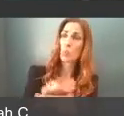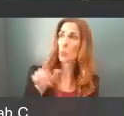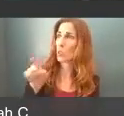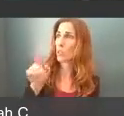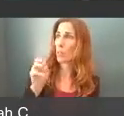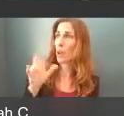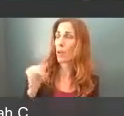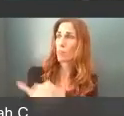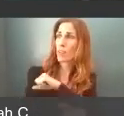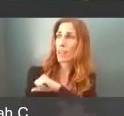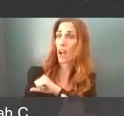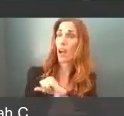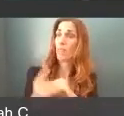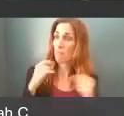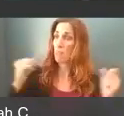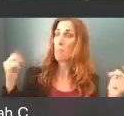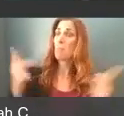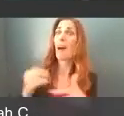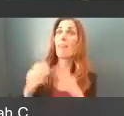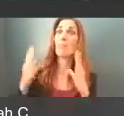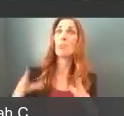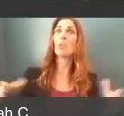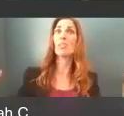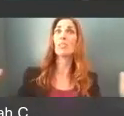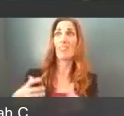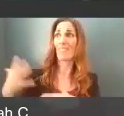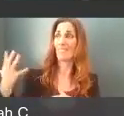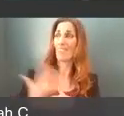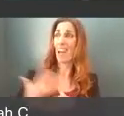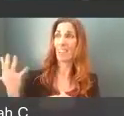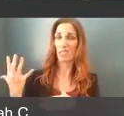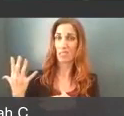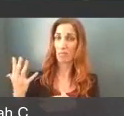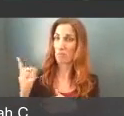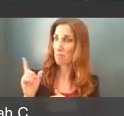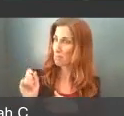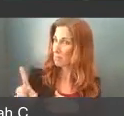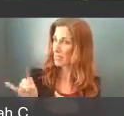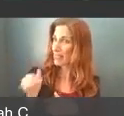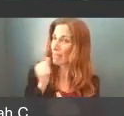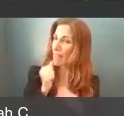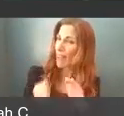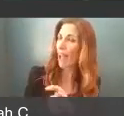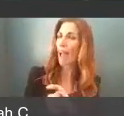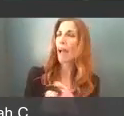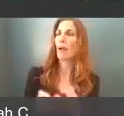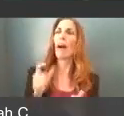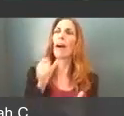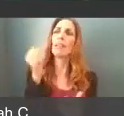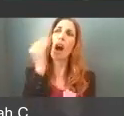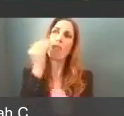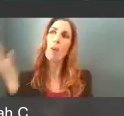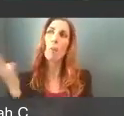back in person five days may have either hidden, under-reported, or not reported linked transmission in schools?